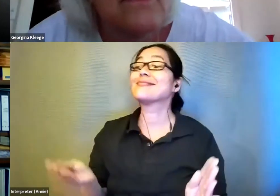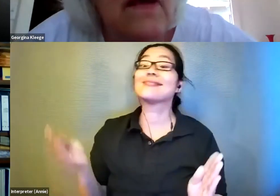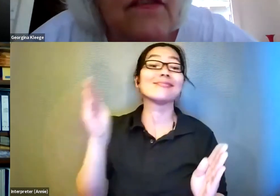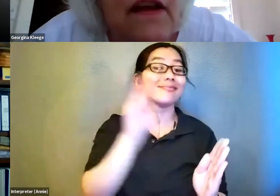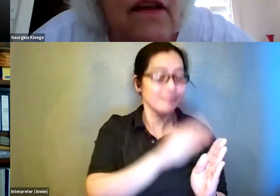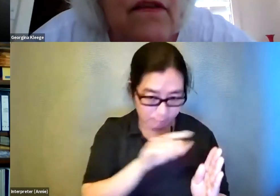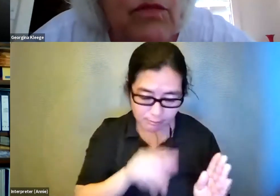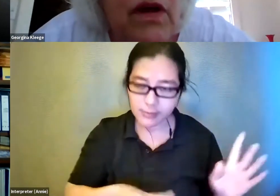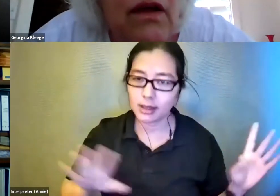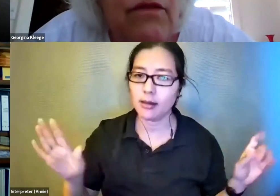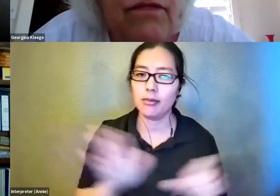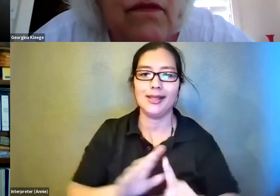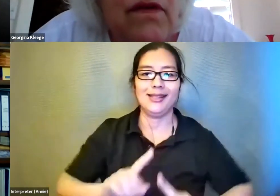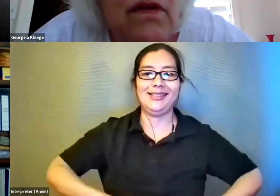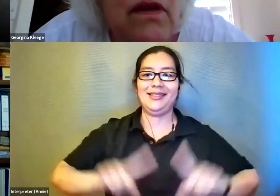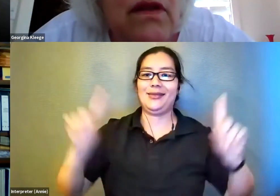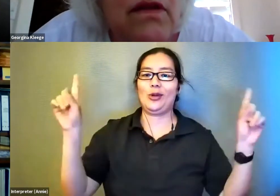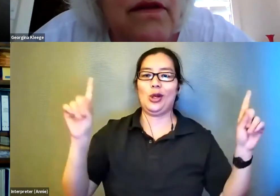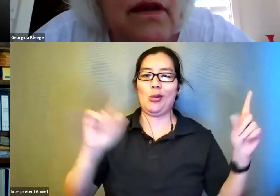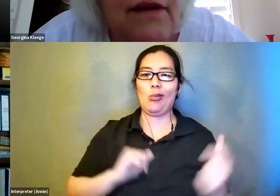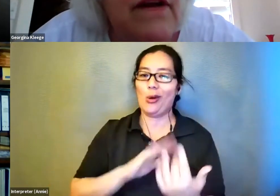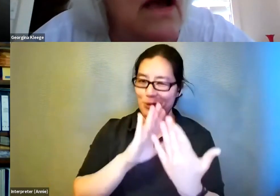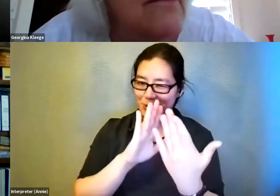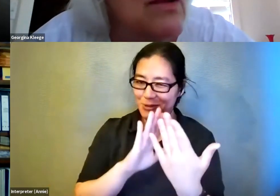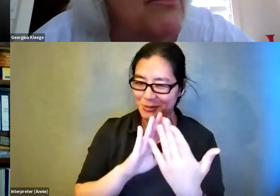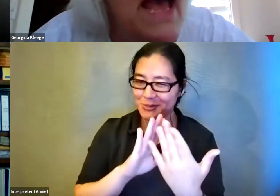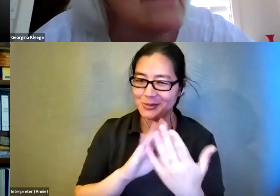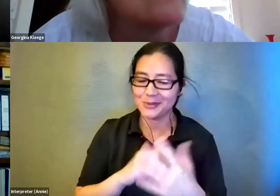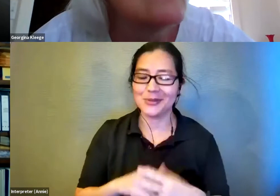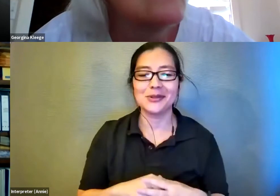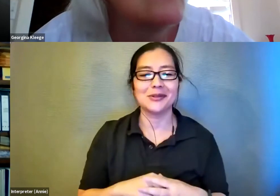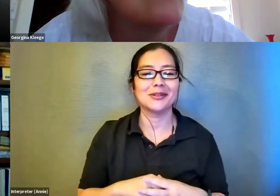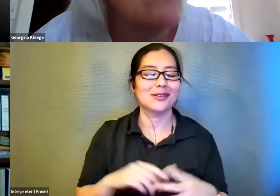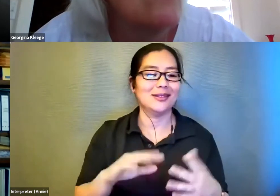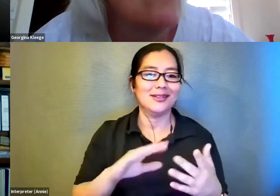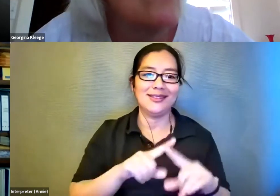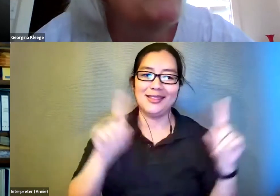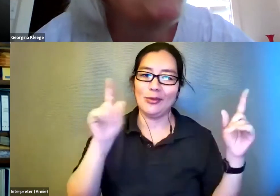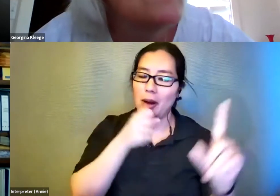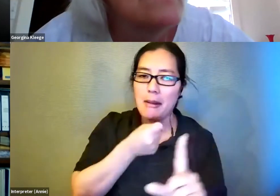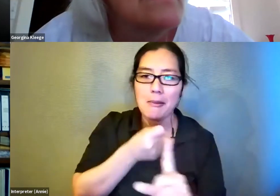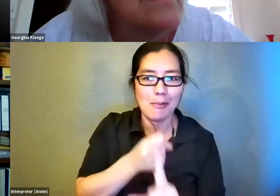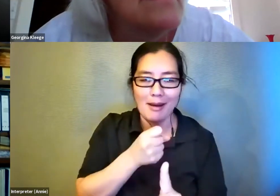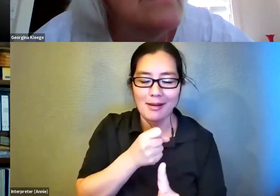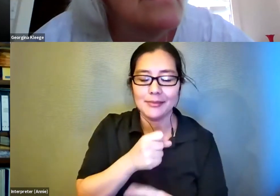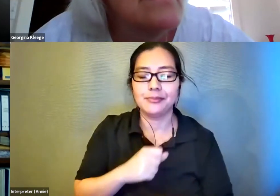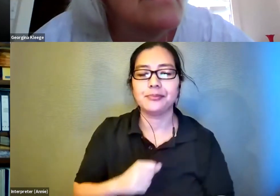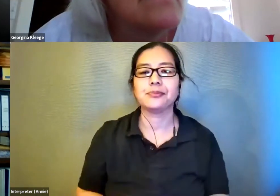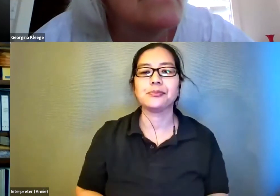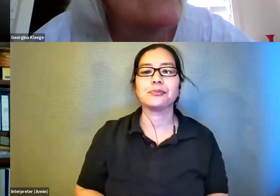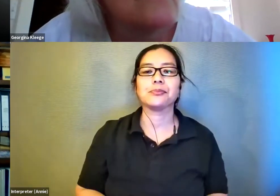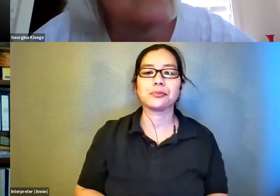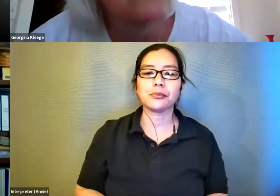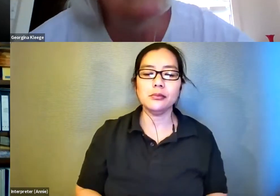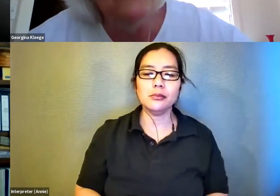suggesting some kind of different kind of impact. And so those two